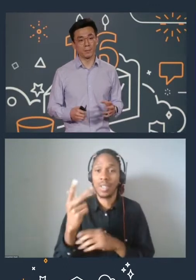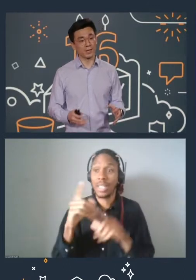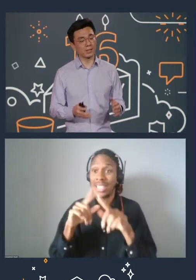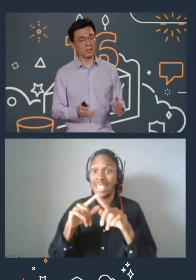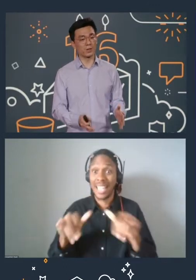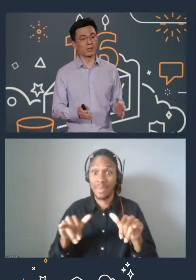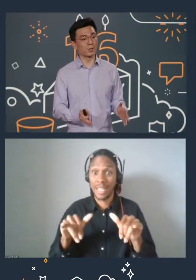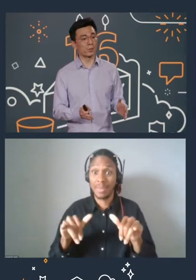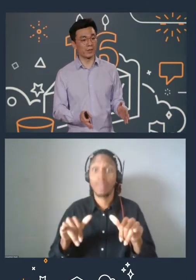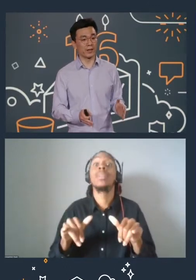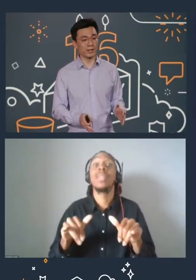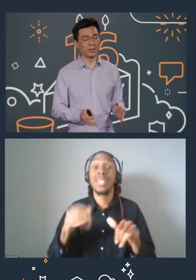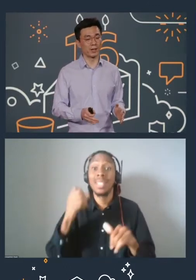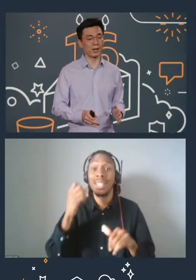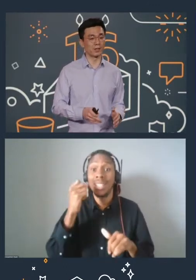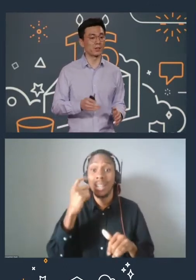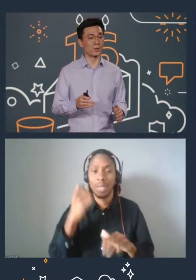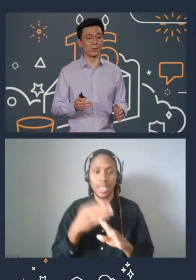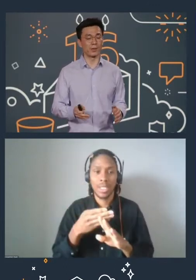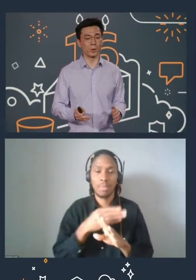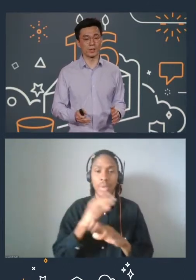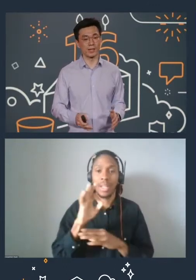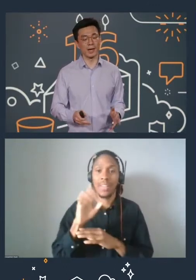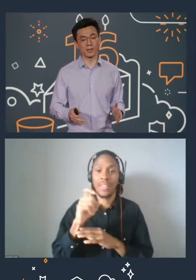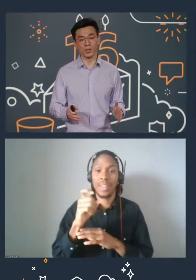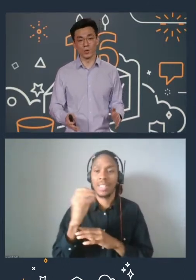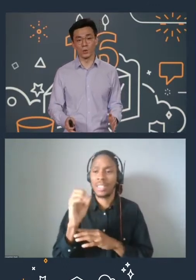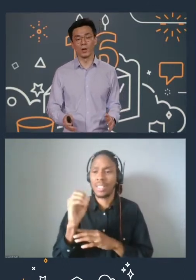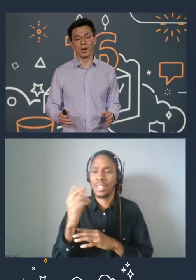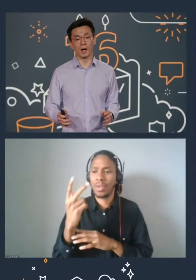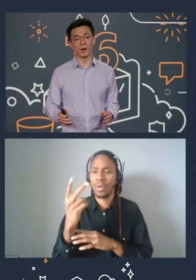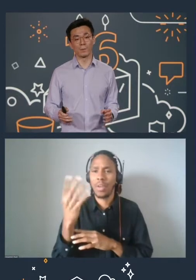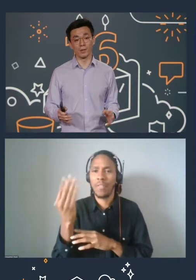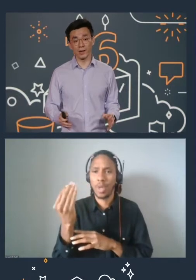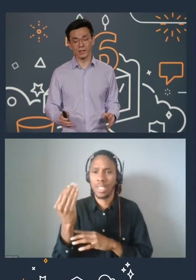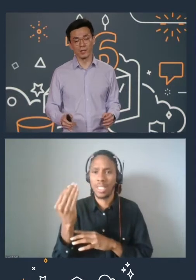because this prefix, the 0314 is a new prefix,